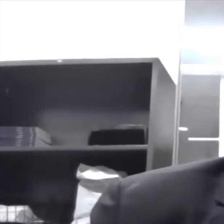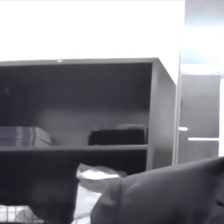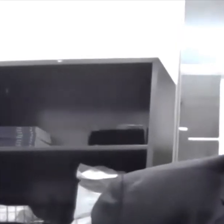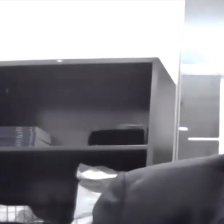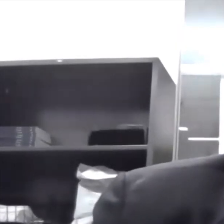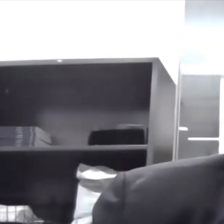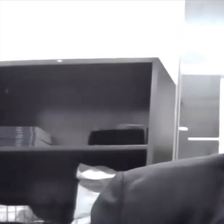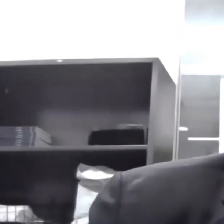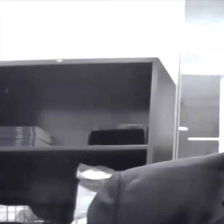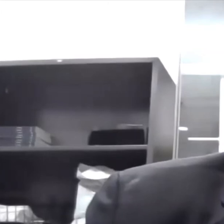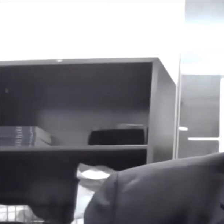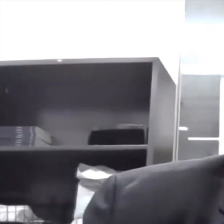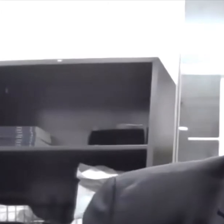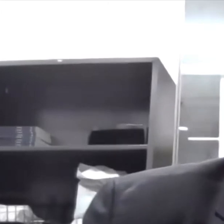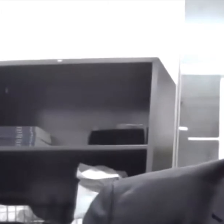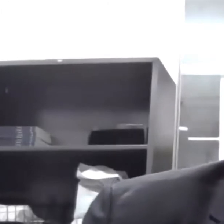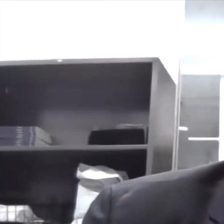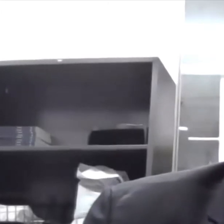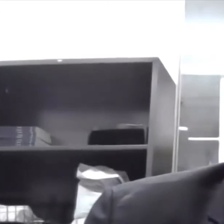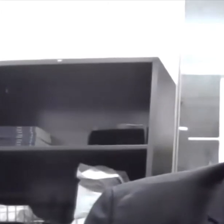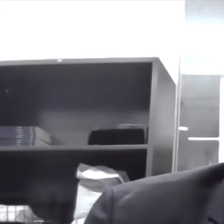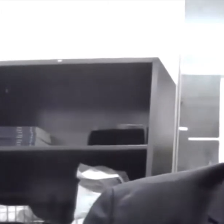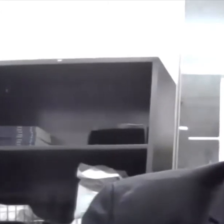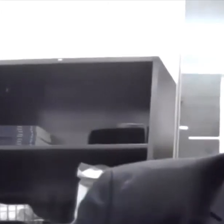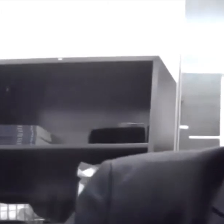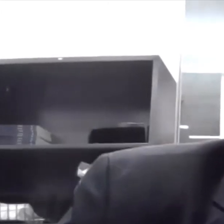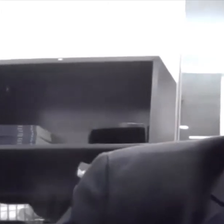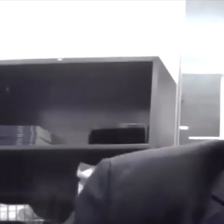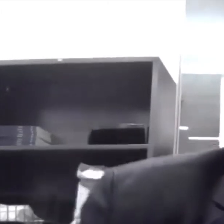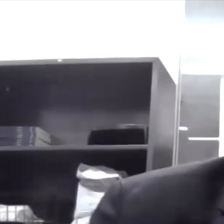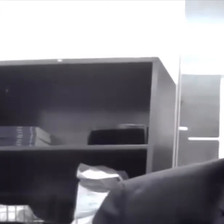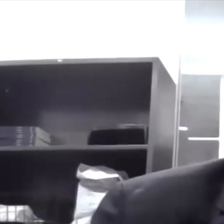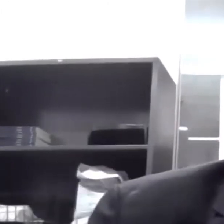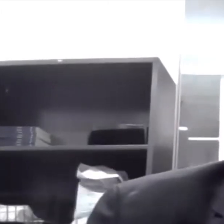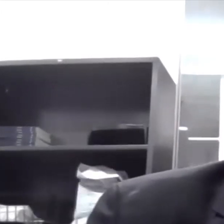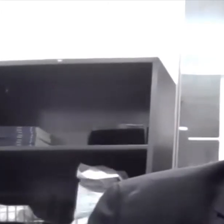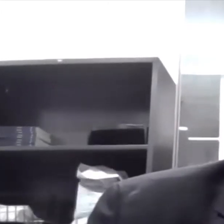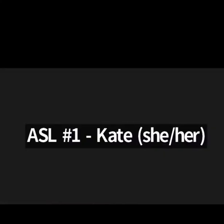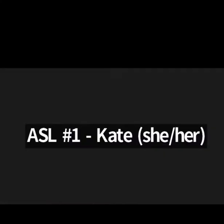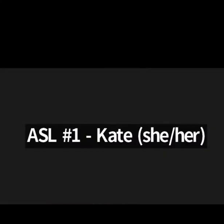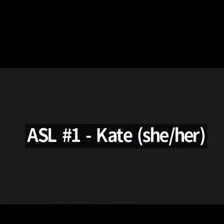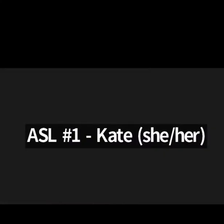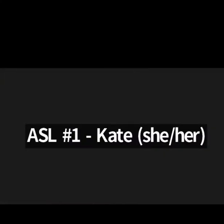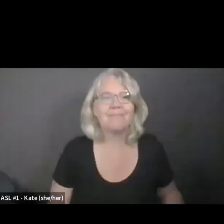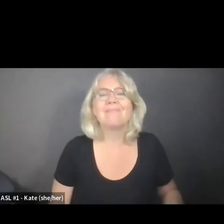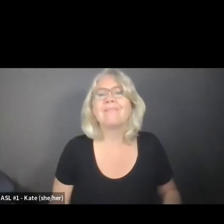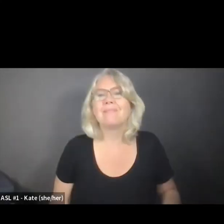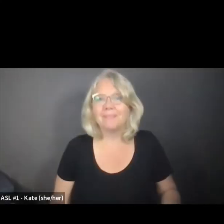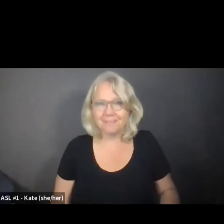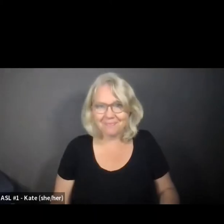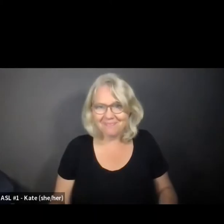WELCOME TO THE BUSINESS PORTION OF TONIGHT'S ANNUAL GENERAL MEETING.